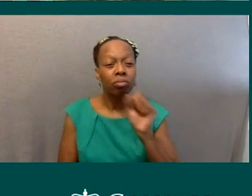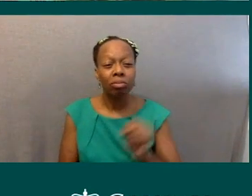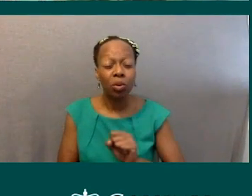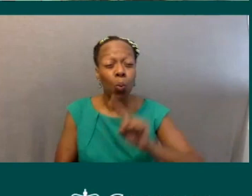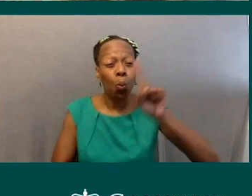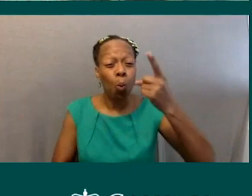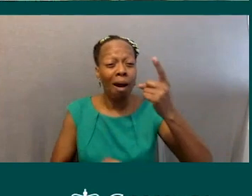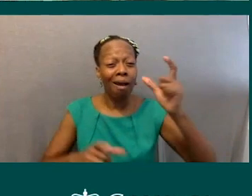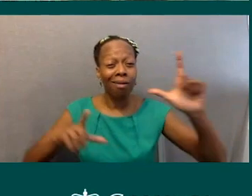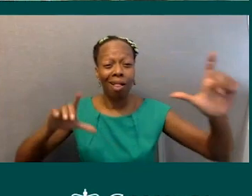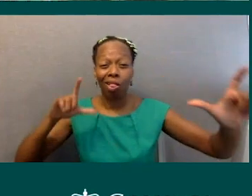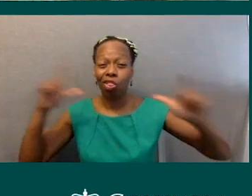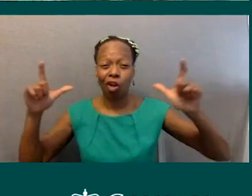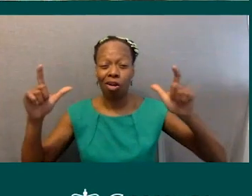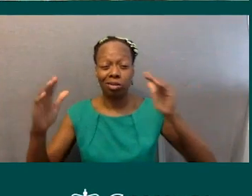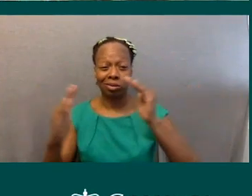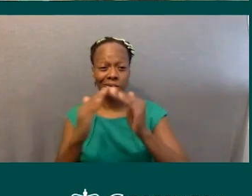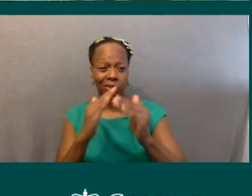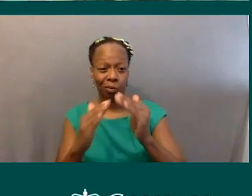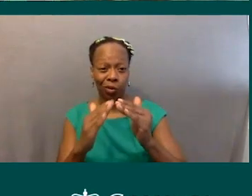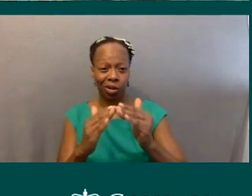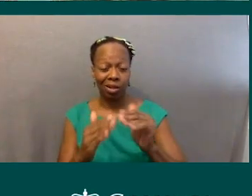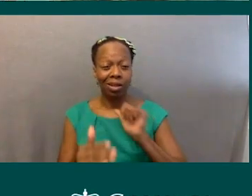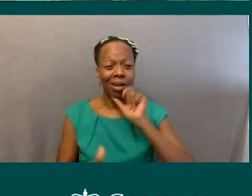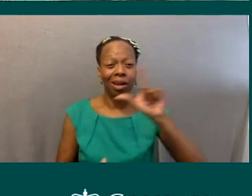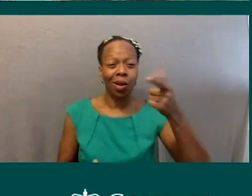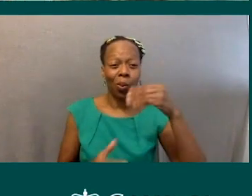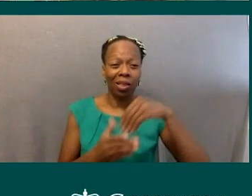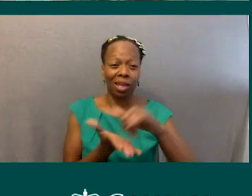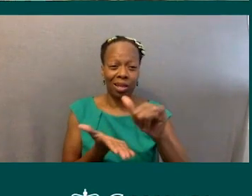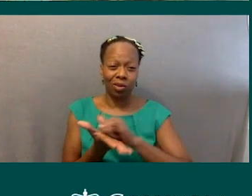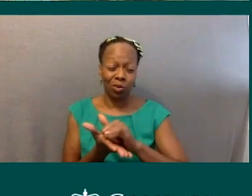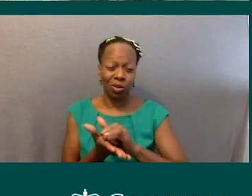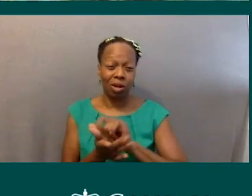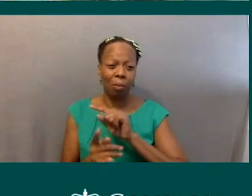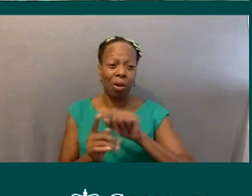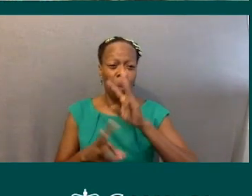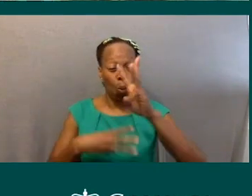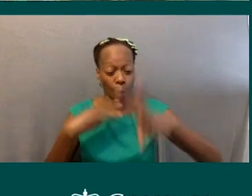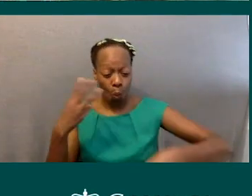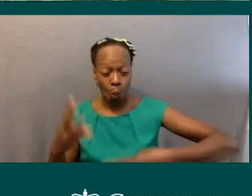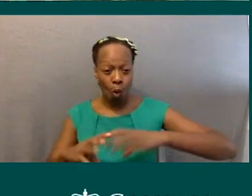And I think it's really important that researchers, clinicians and everybody learning together,